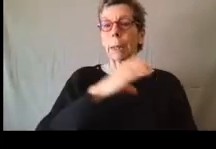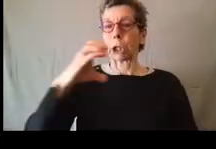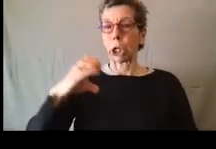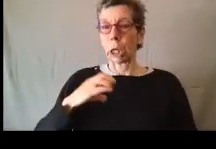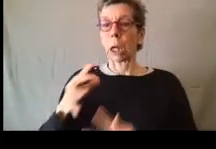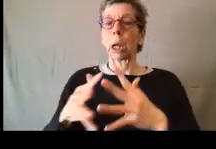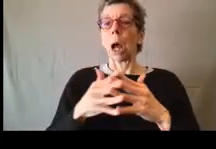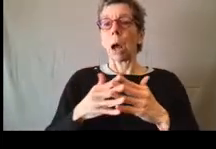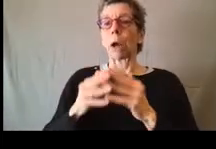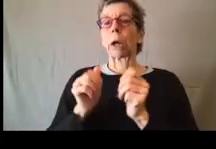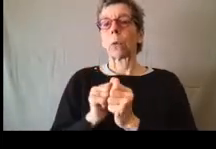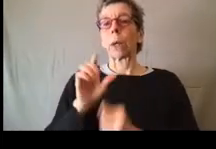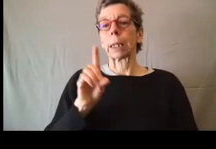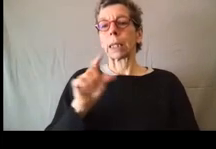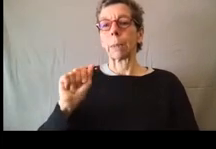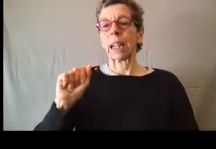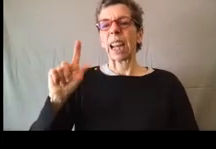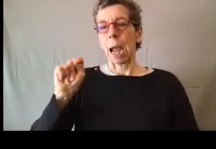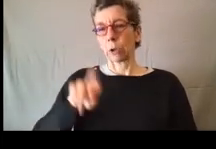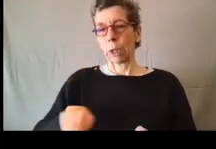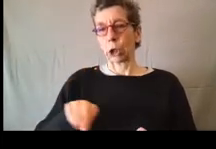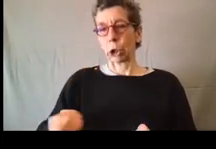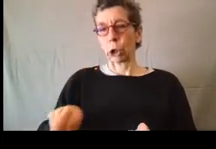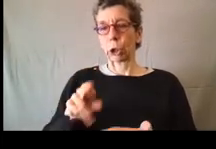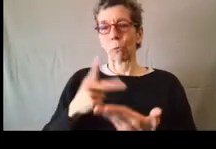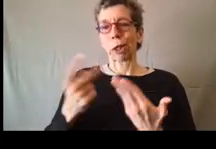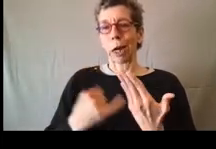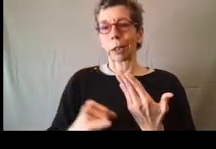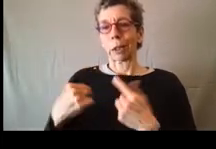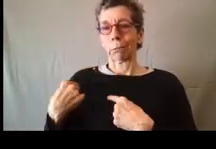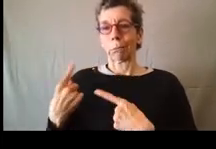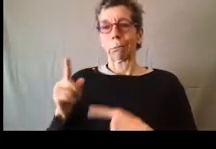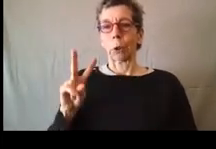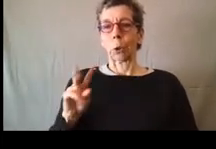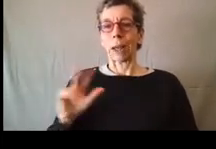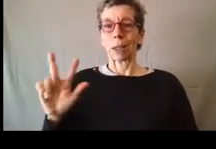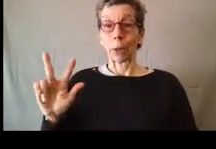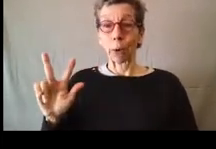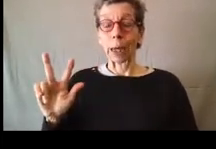with Disabilities Act Research Project which began in 2003 started at the Virginia Commonwealth